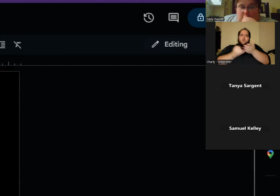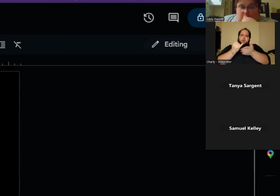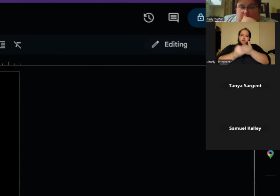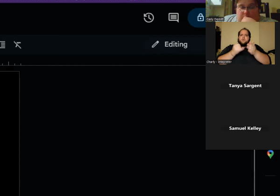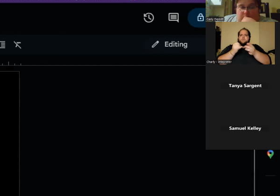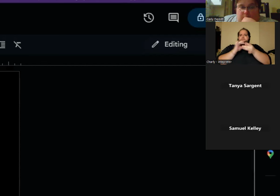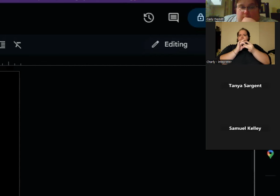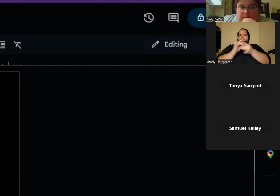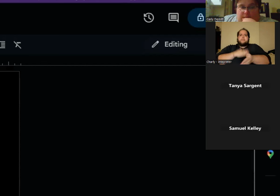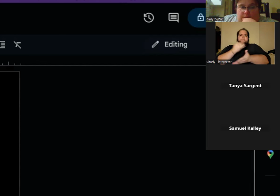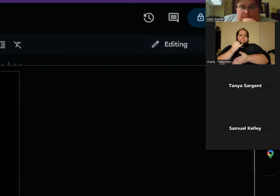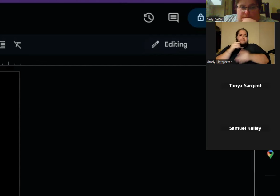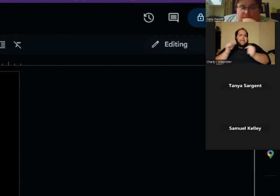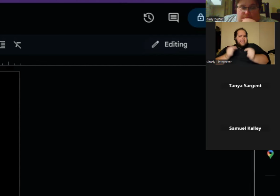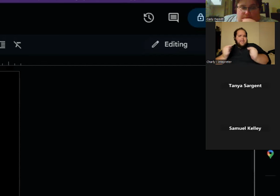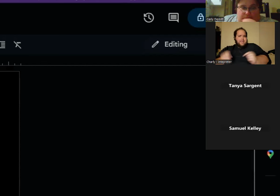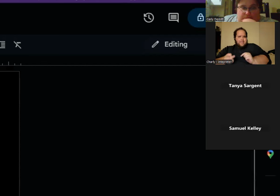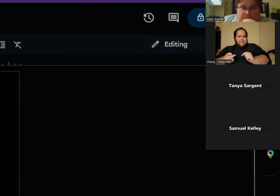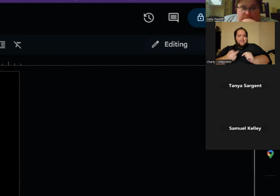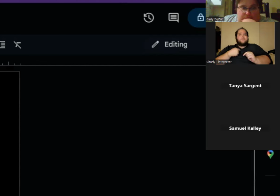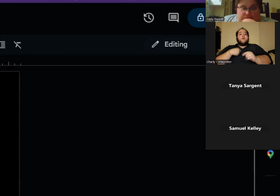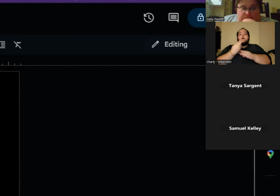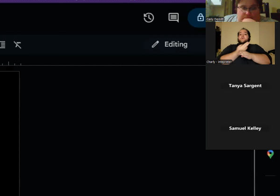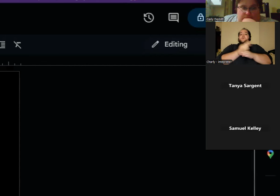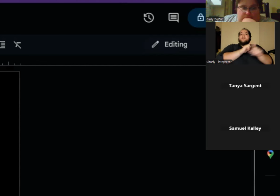lets me have more freedom and keeps things interesting.